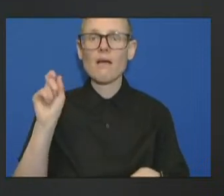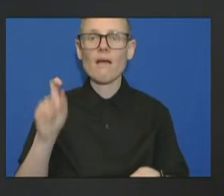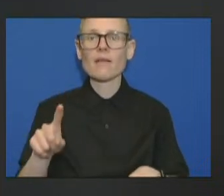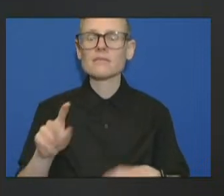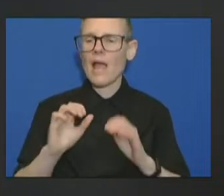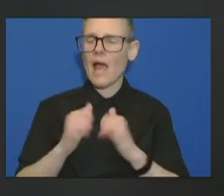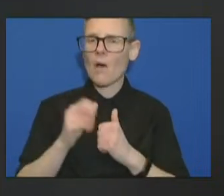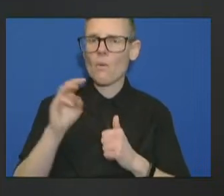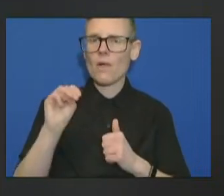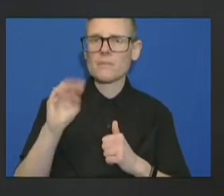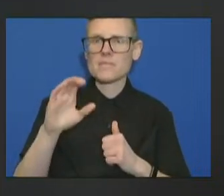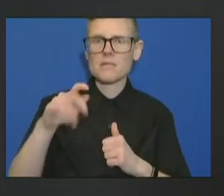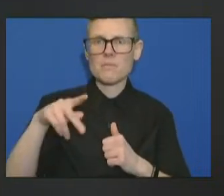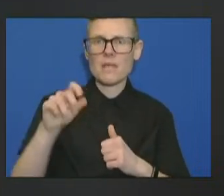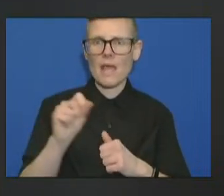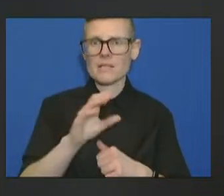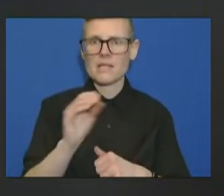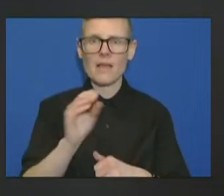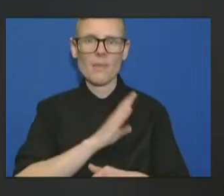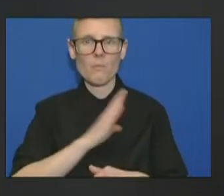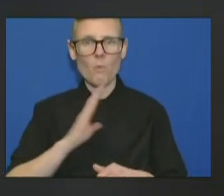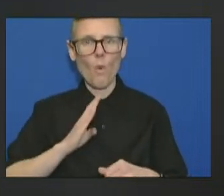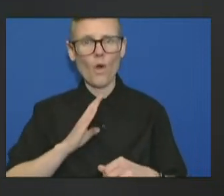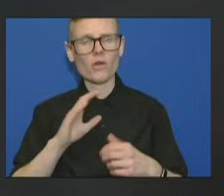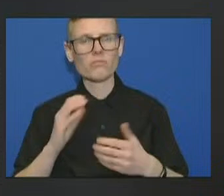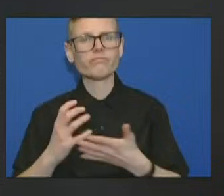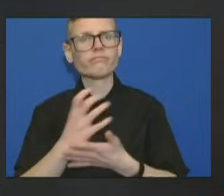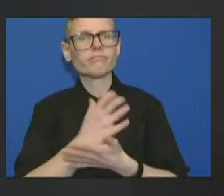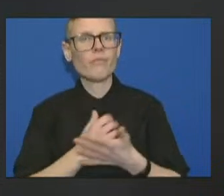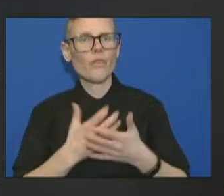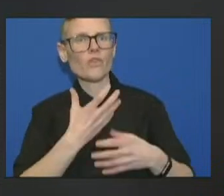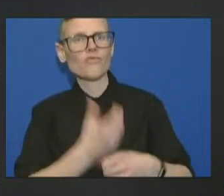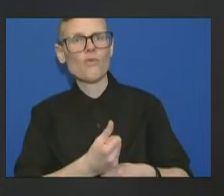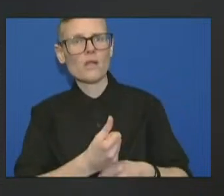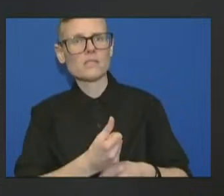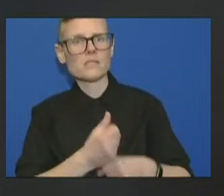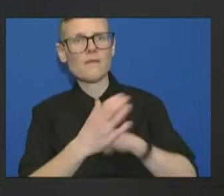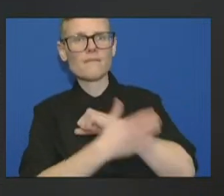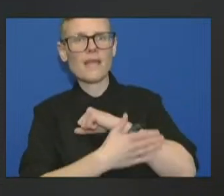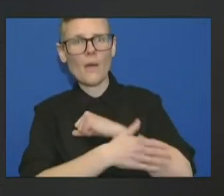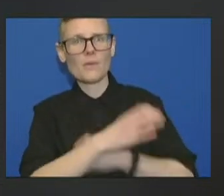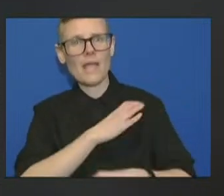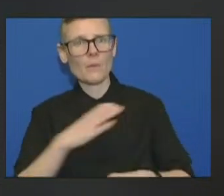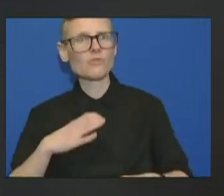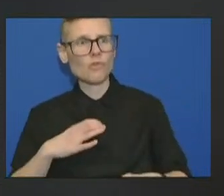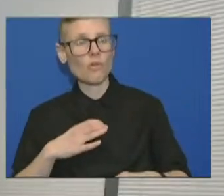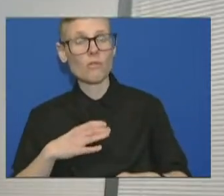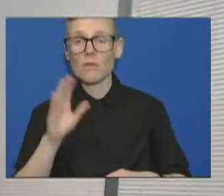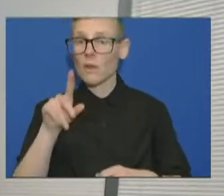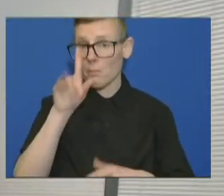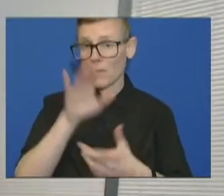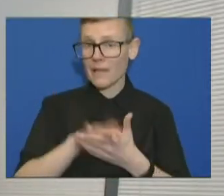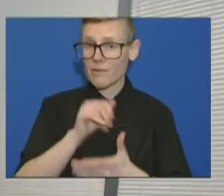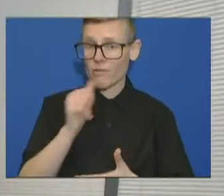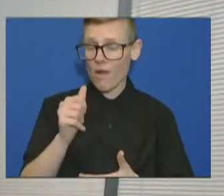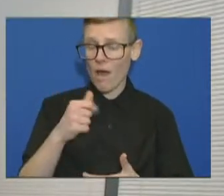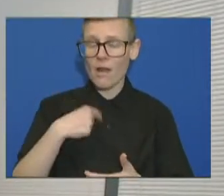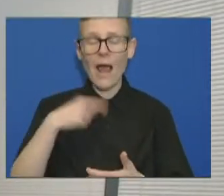move forward. Jessica asks, how will M.C.P.S. And the board work to earn back the trust of the